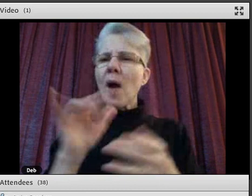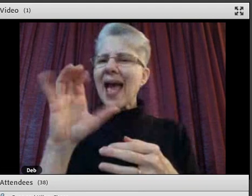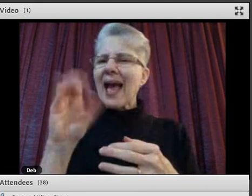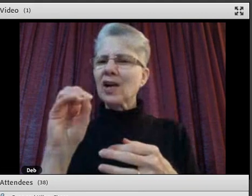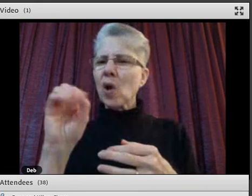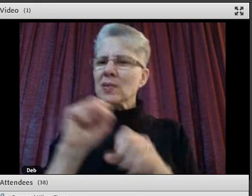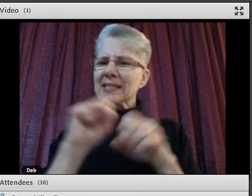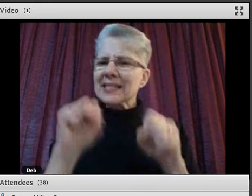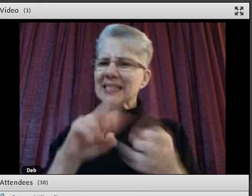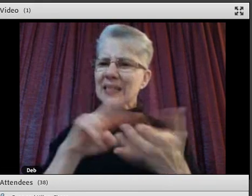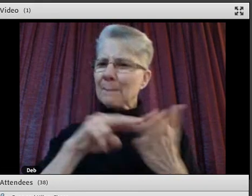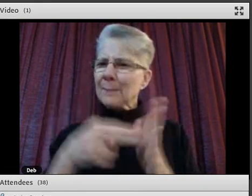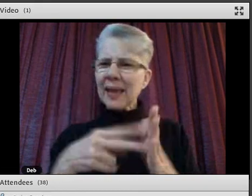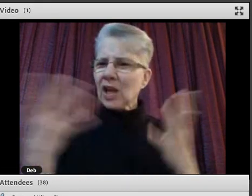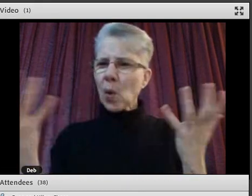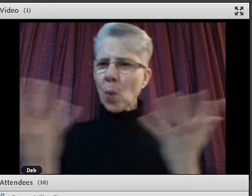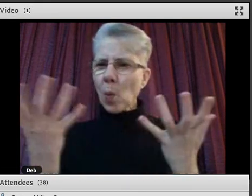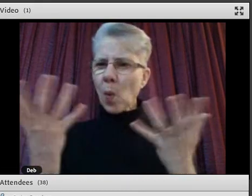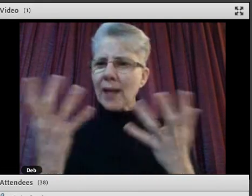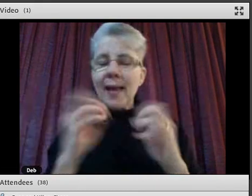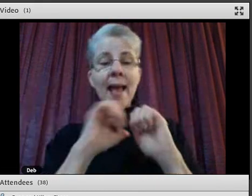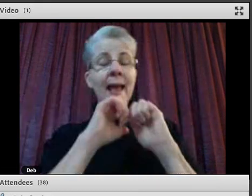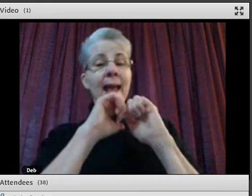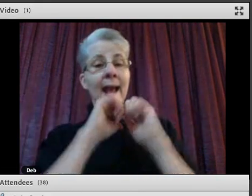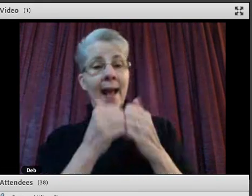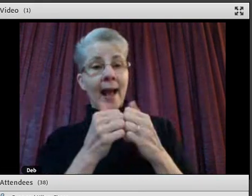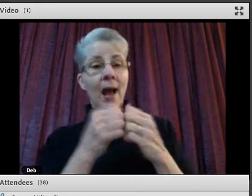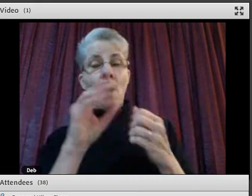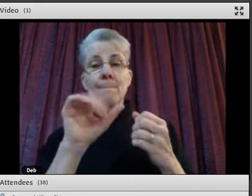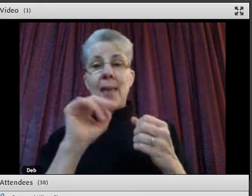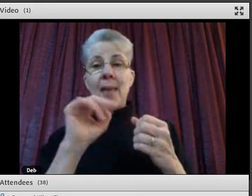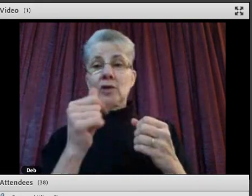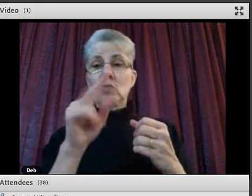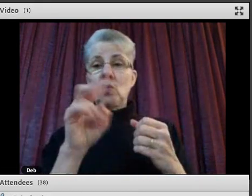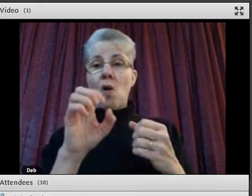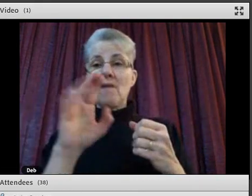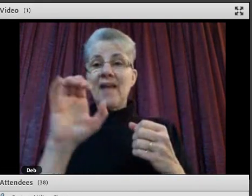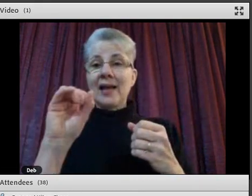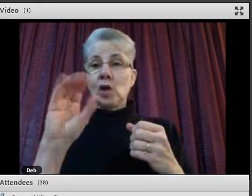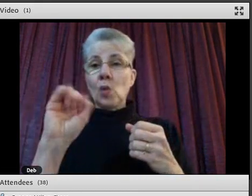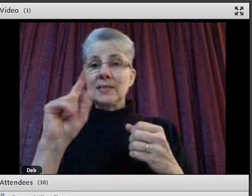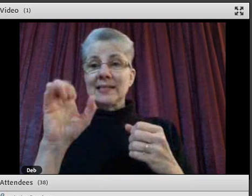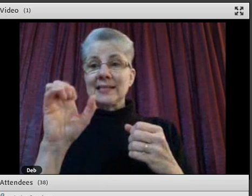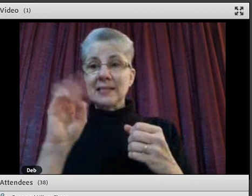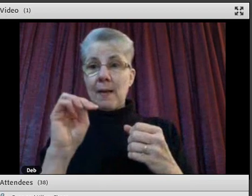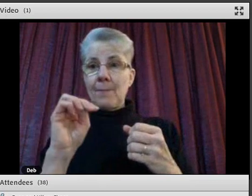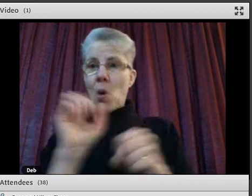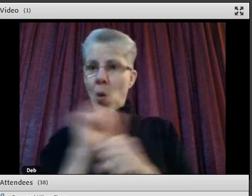and how the mangrove ecosystem functions in our area,